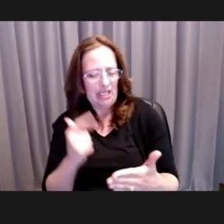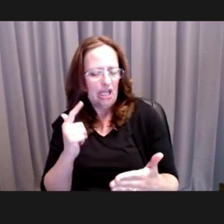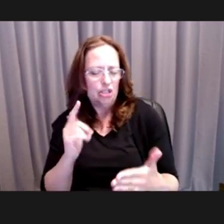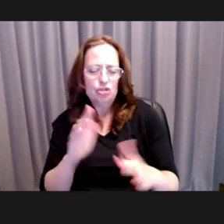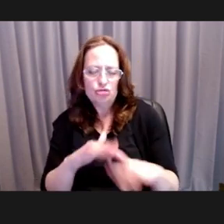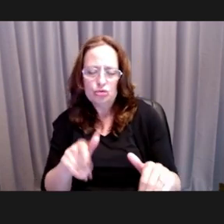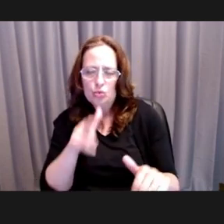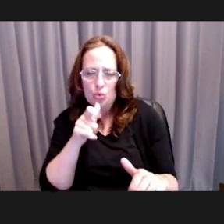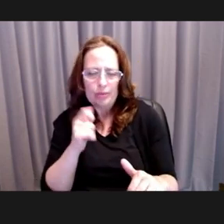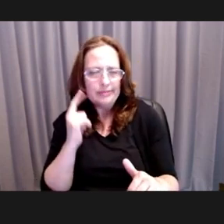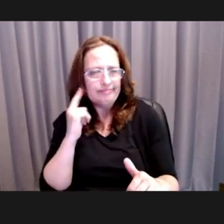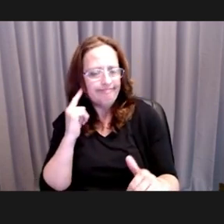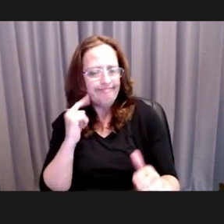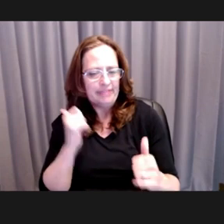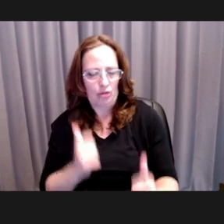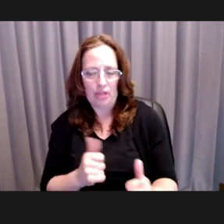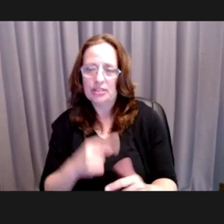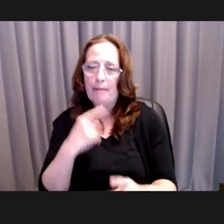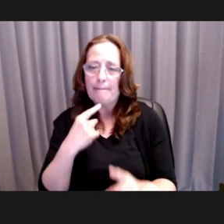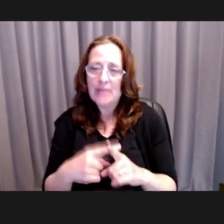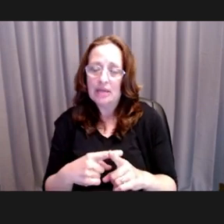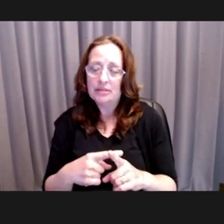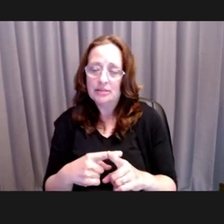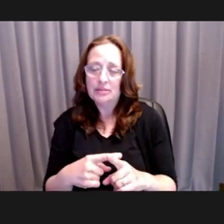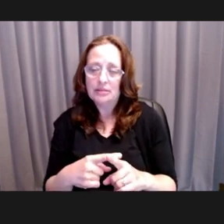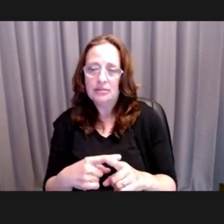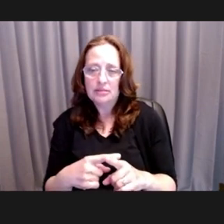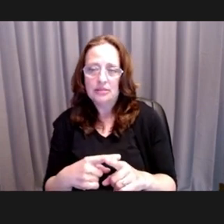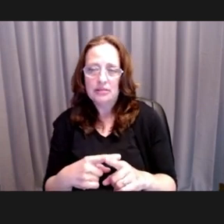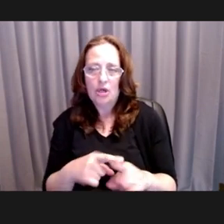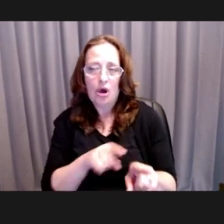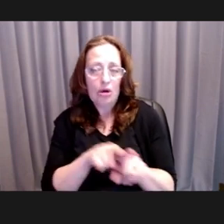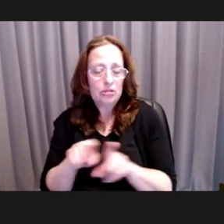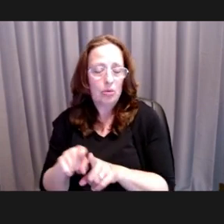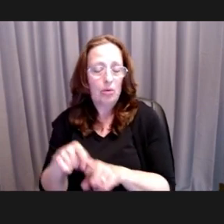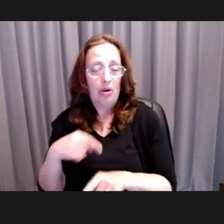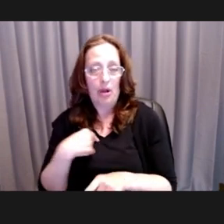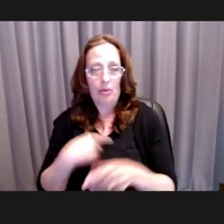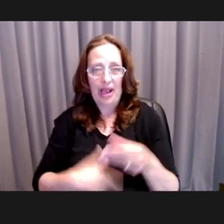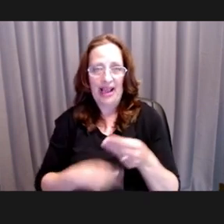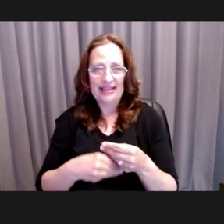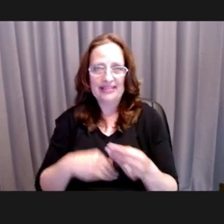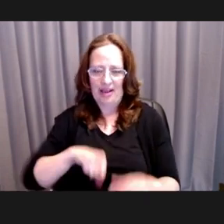And as a separate disclaimer, I'll mention that I am a proud part of the CHC team for